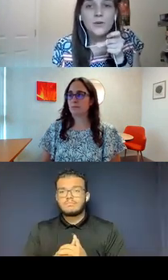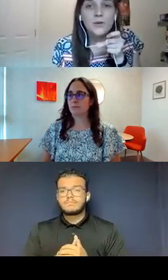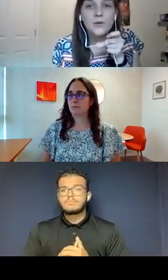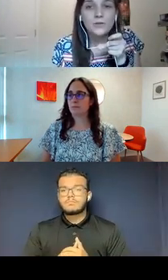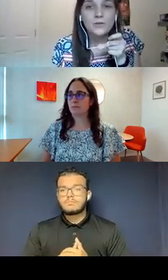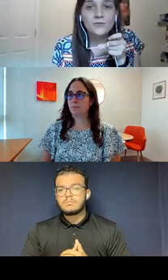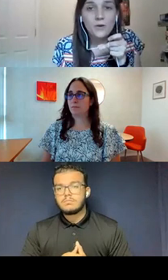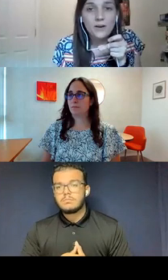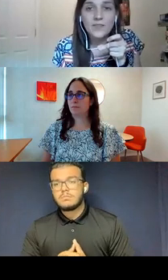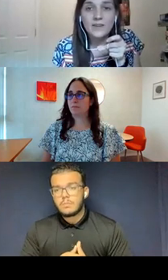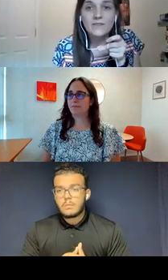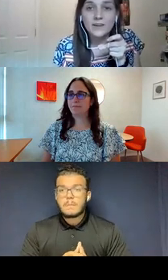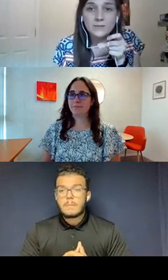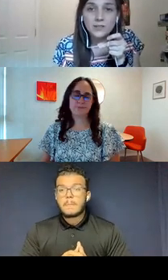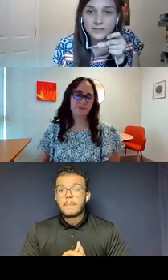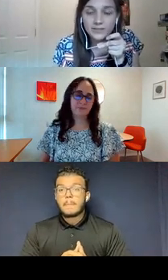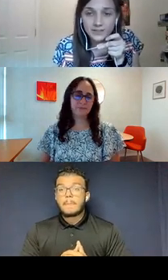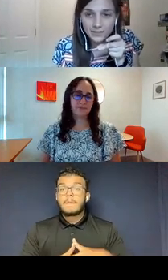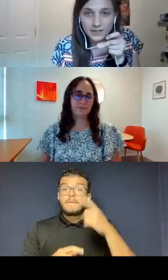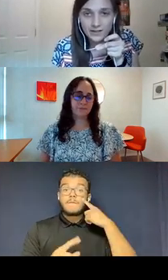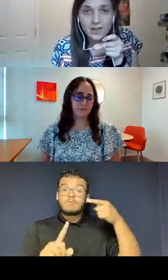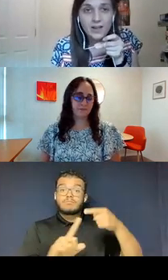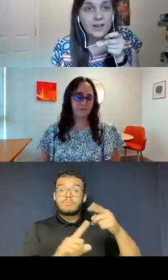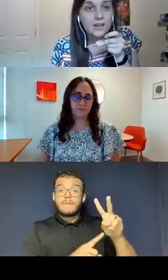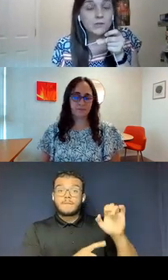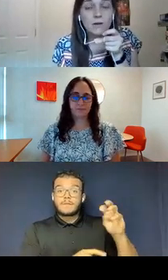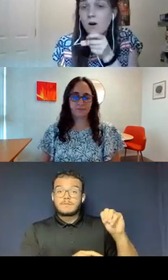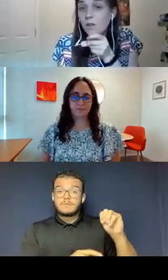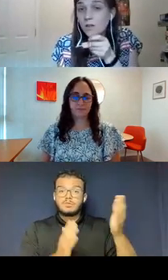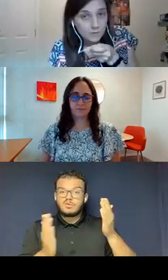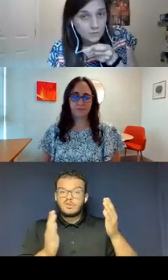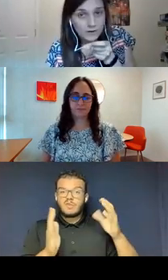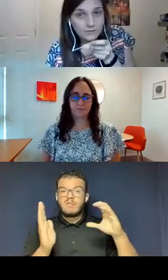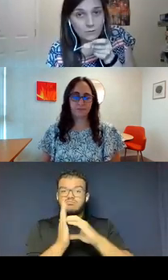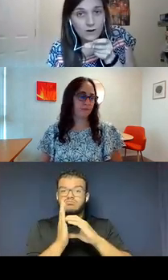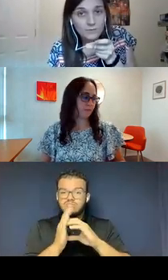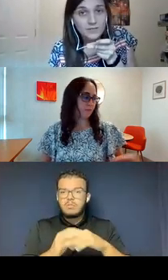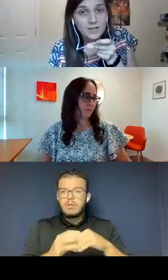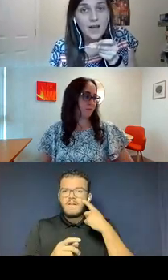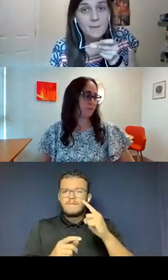So for the victim services section throughout all of the reporting forms,